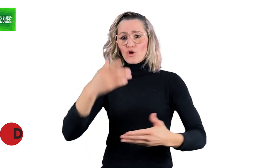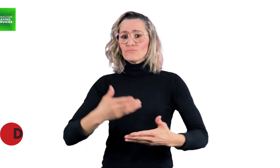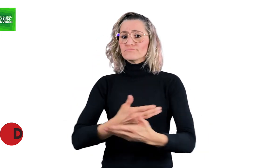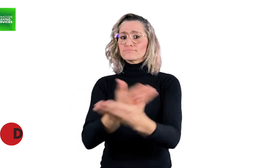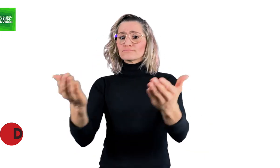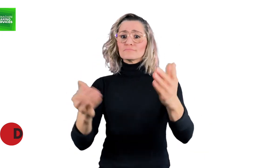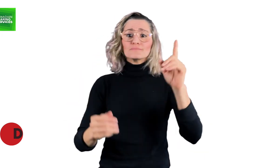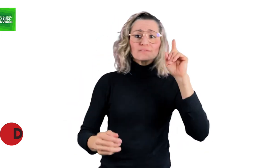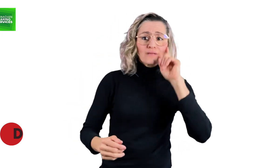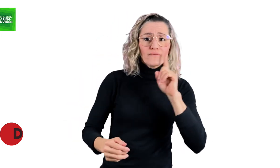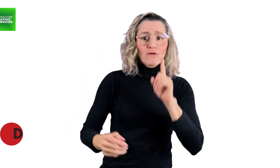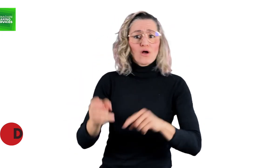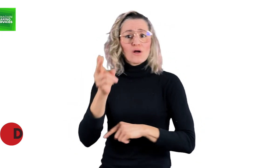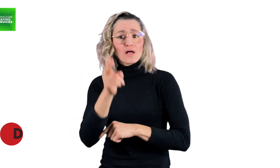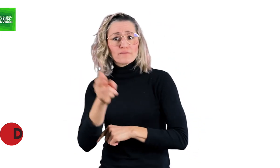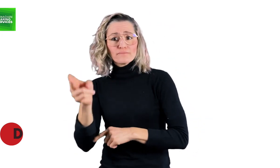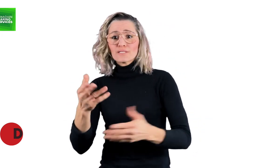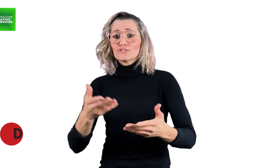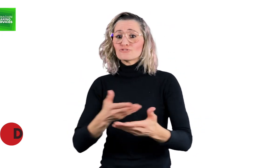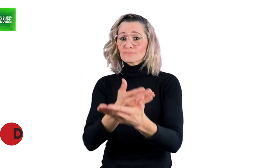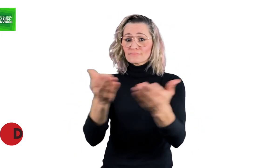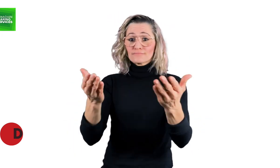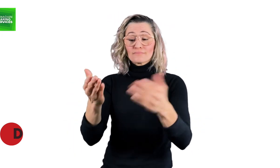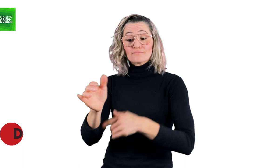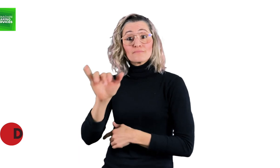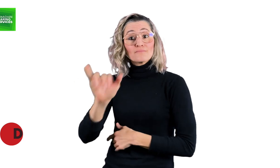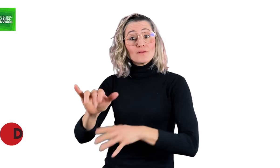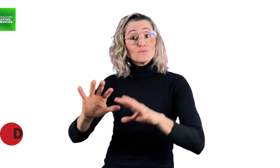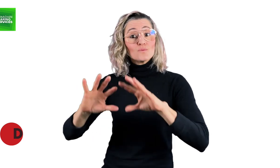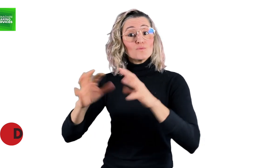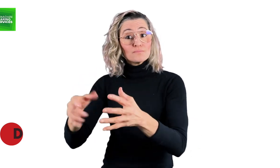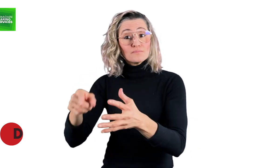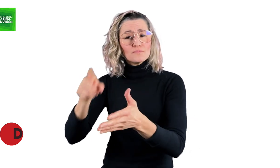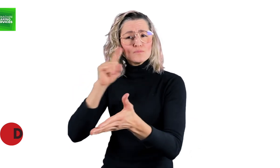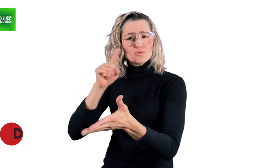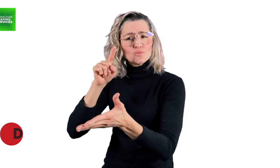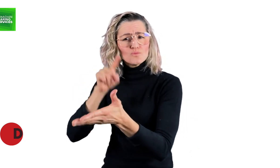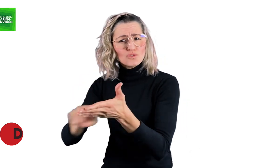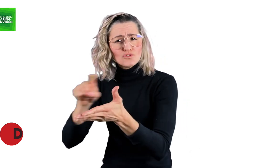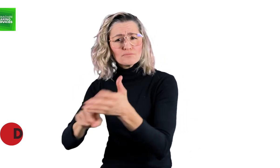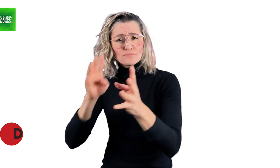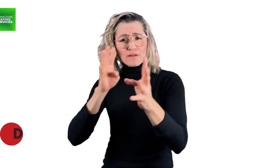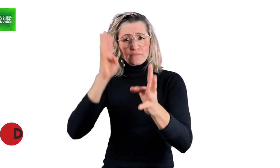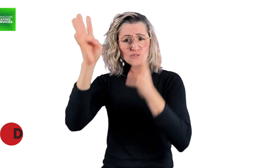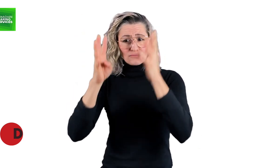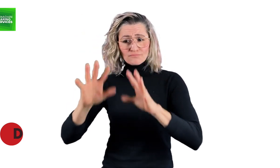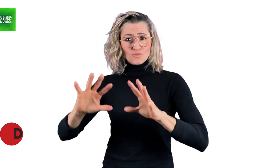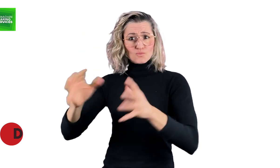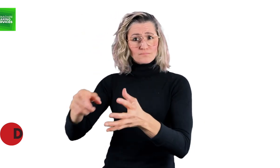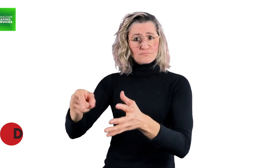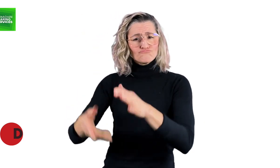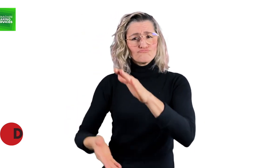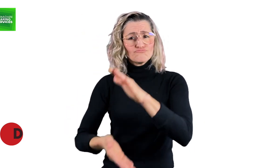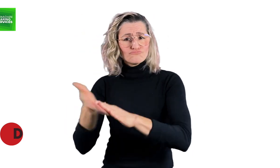hard of hearing individuals. It is the part of CHS that does